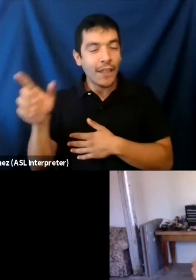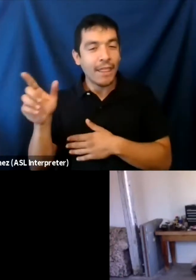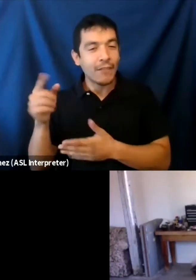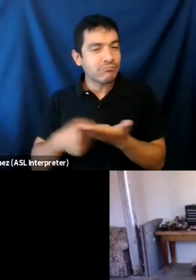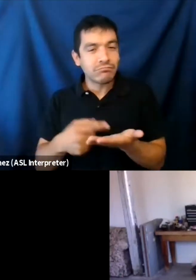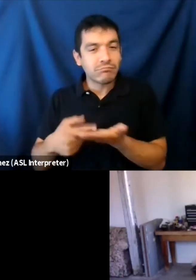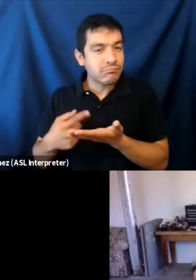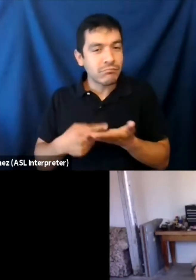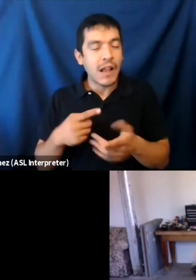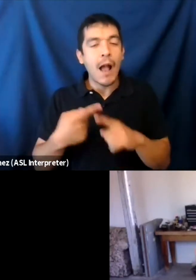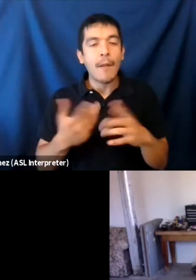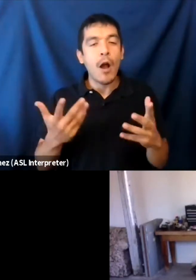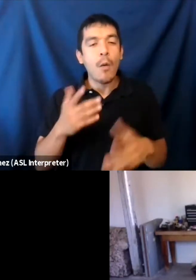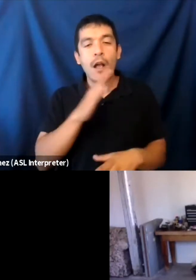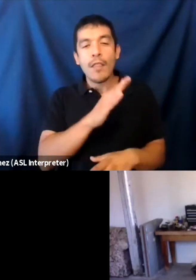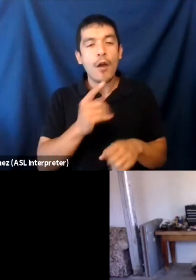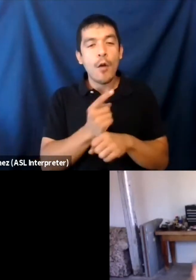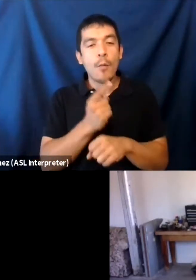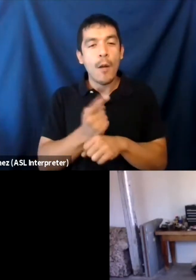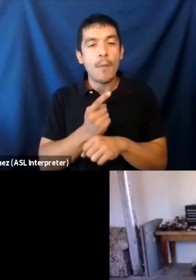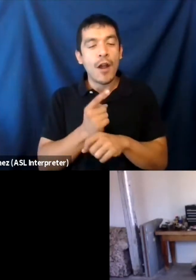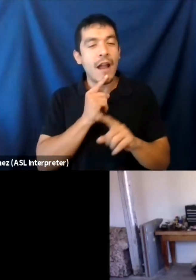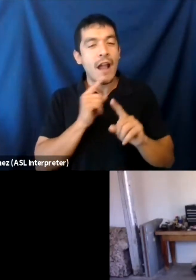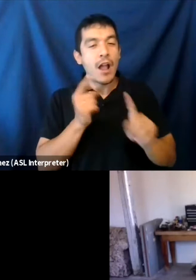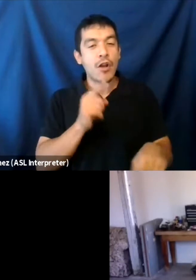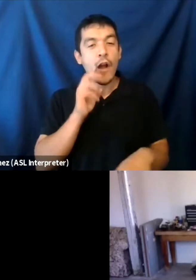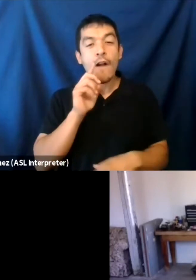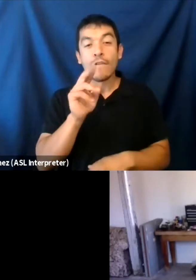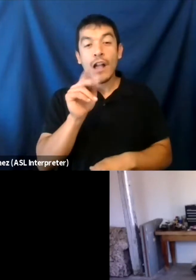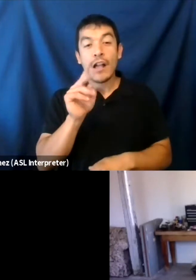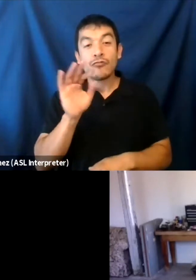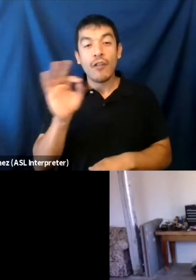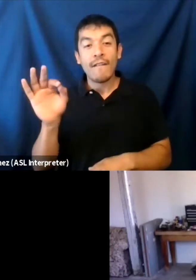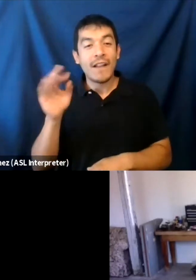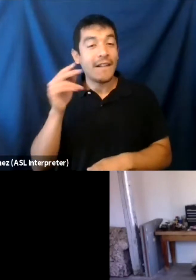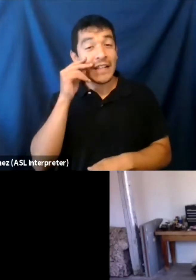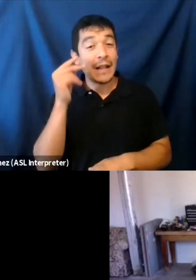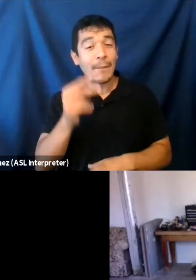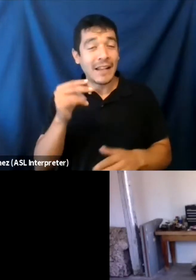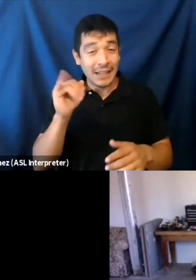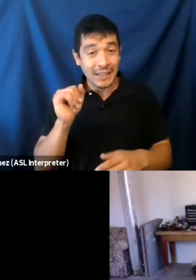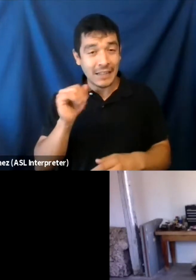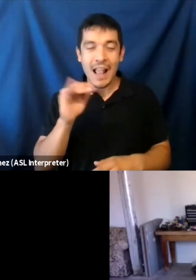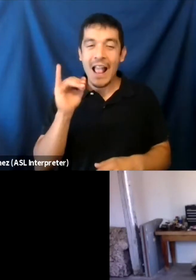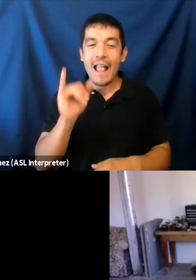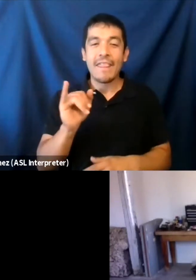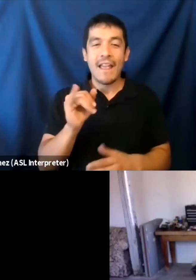about what the proper resolution for dandruff visibility is. That stuff is like,